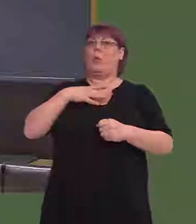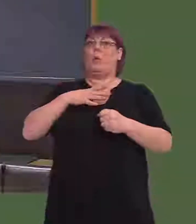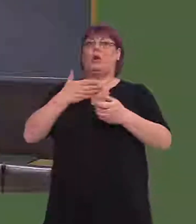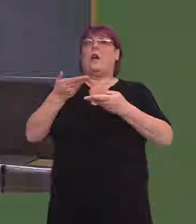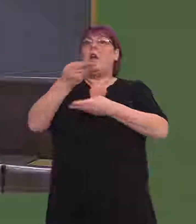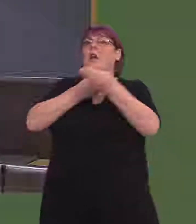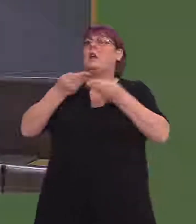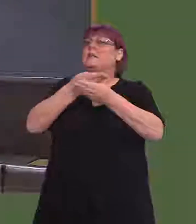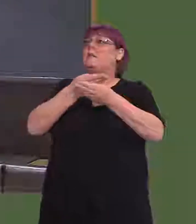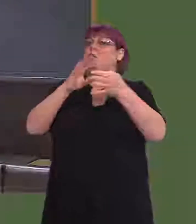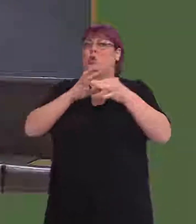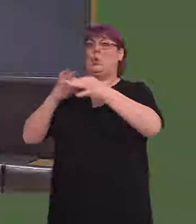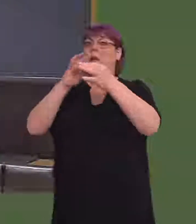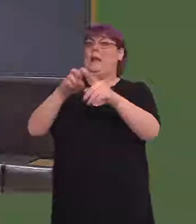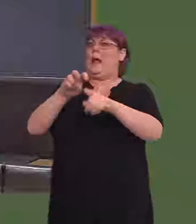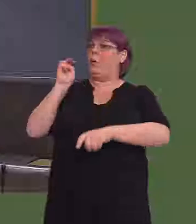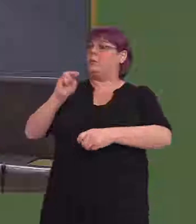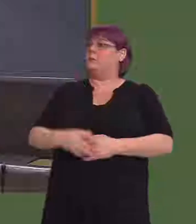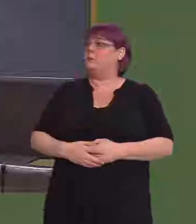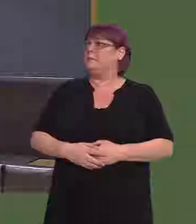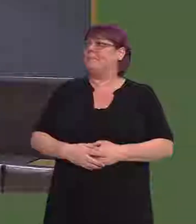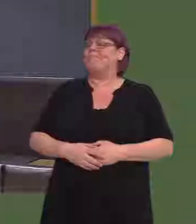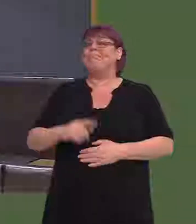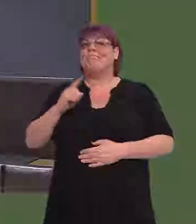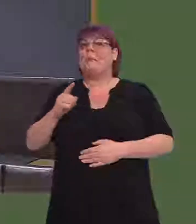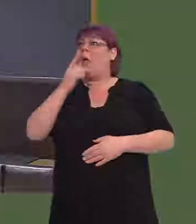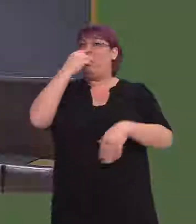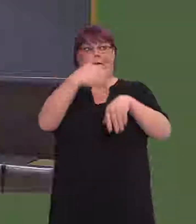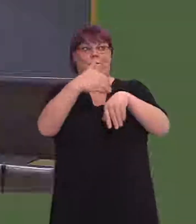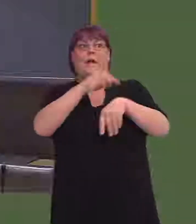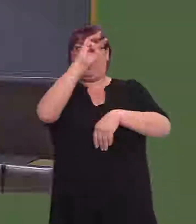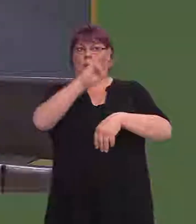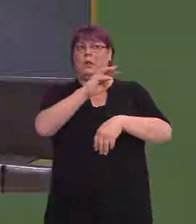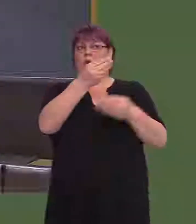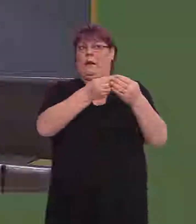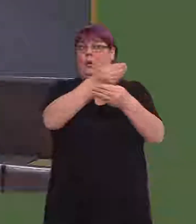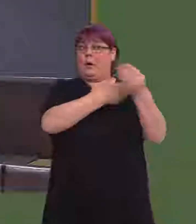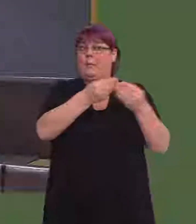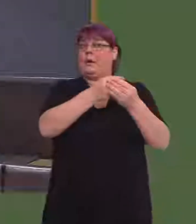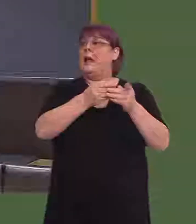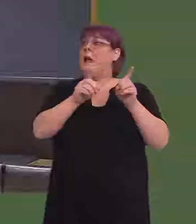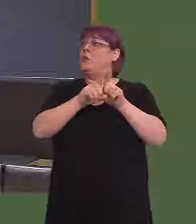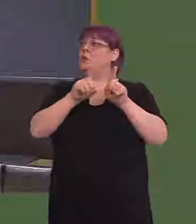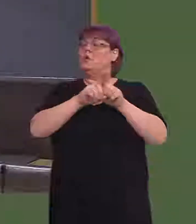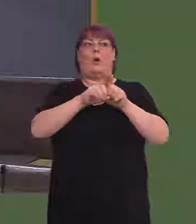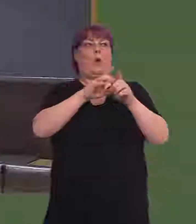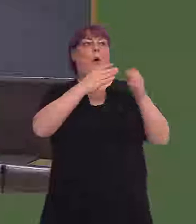Now, as well as damaging the Welsh economy, this will affect our open border with Ireland through our ports.